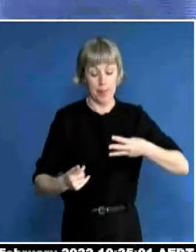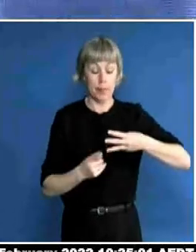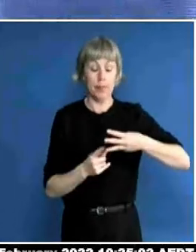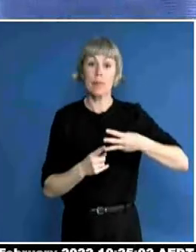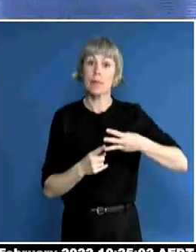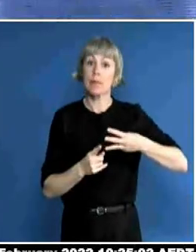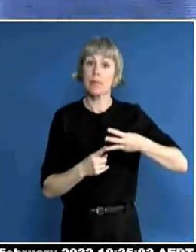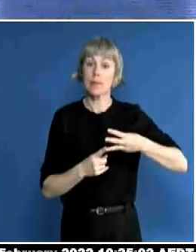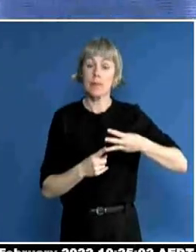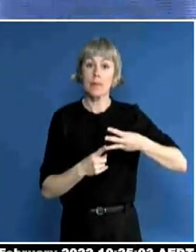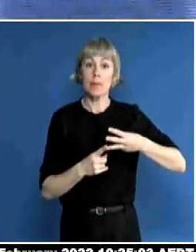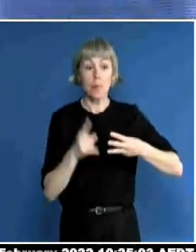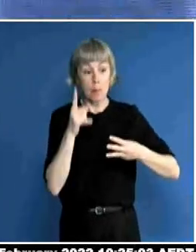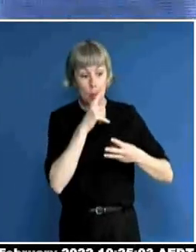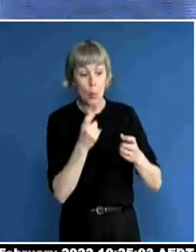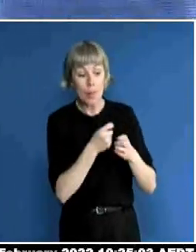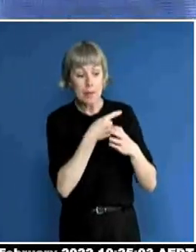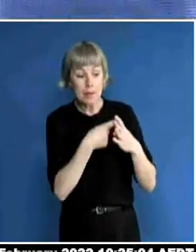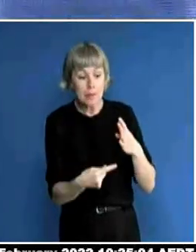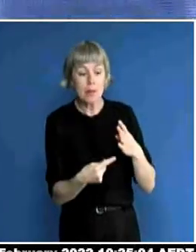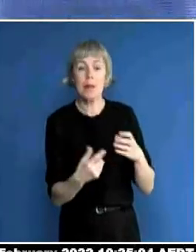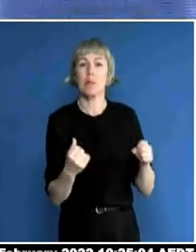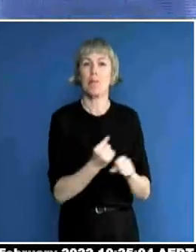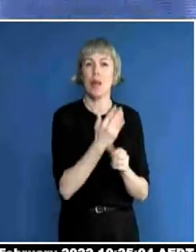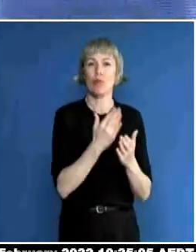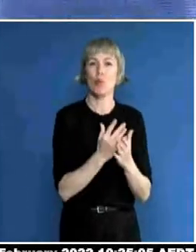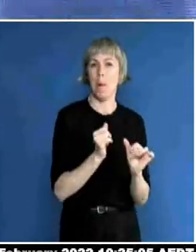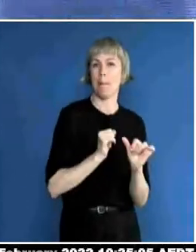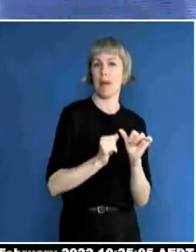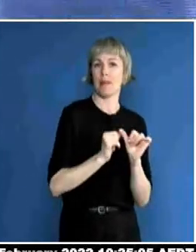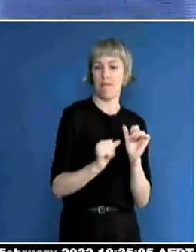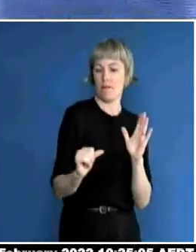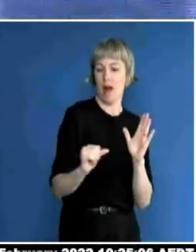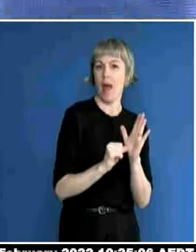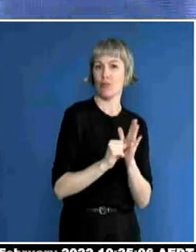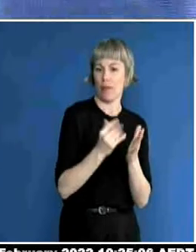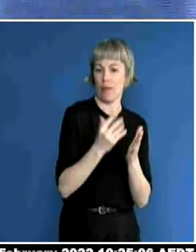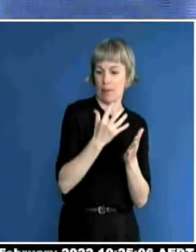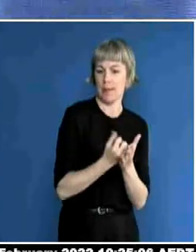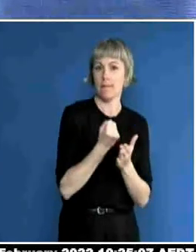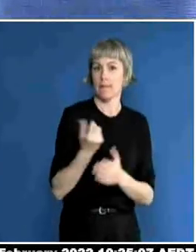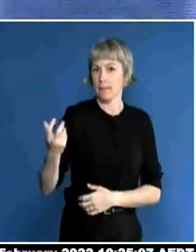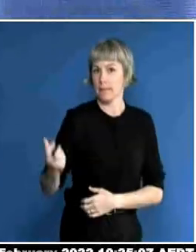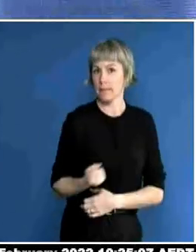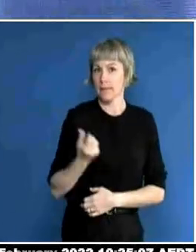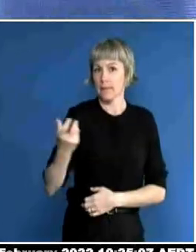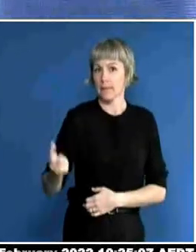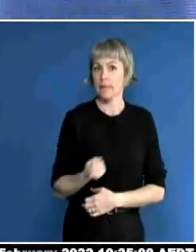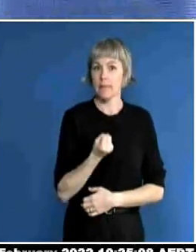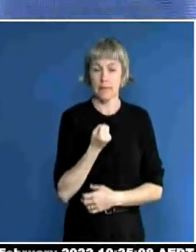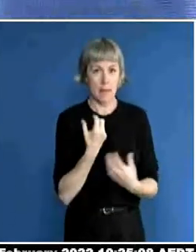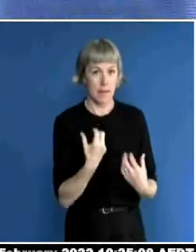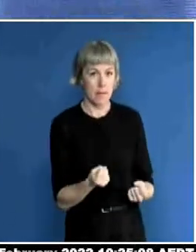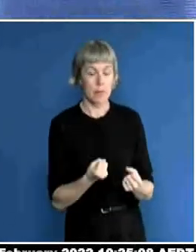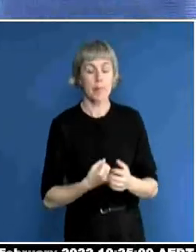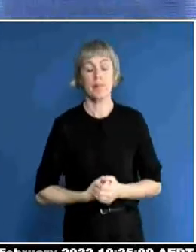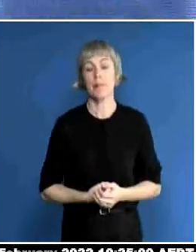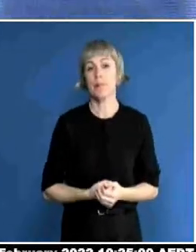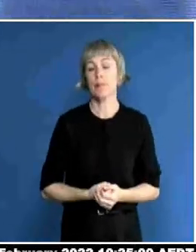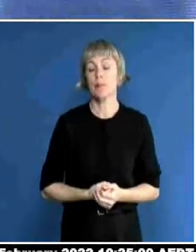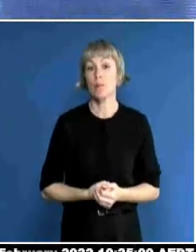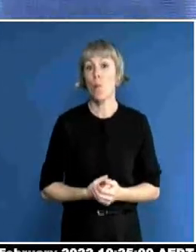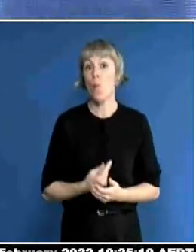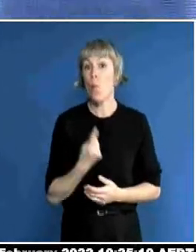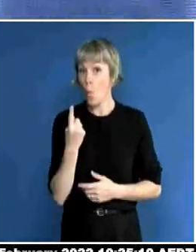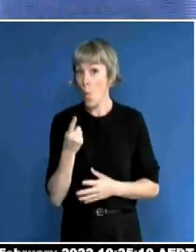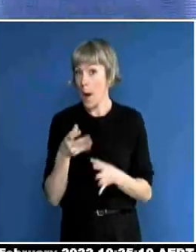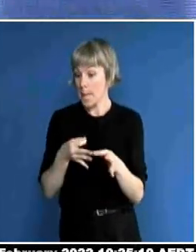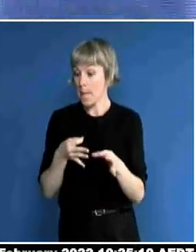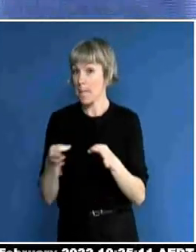disability. Now, one of the associated plans to the new strategy is another strategy